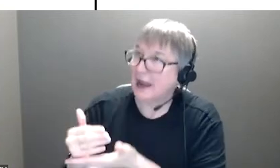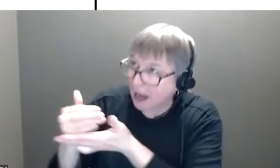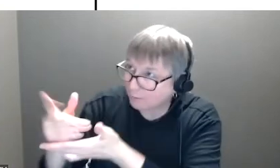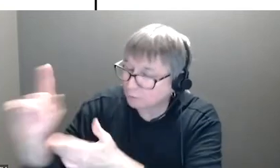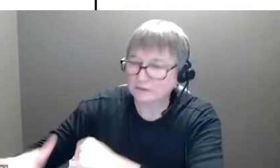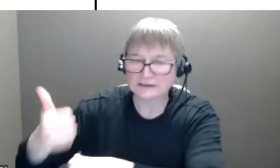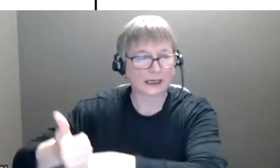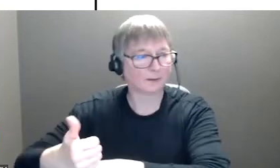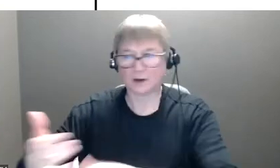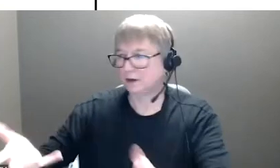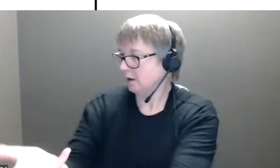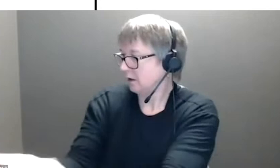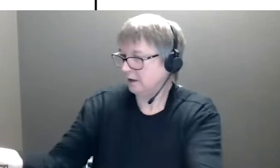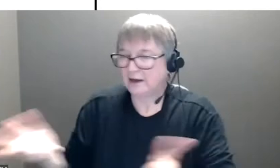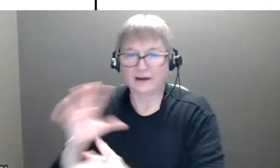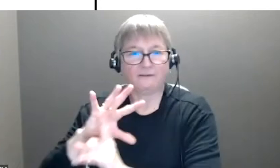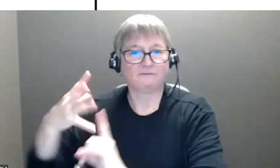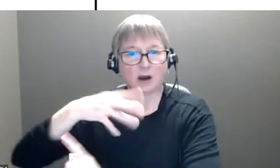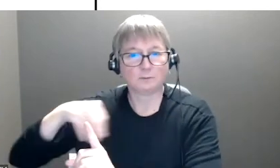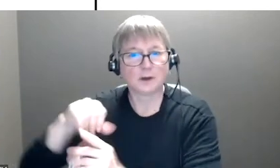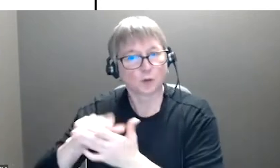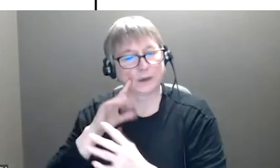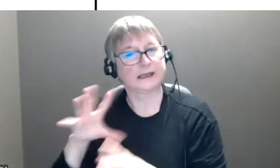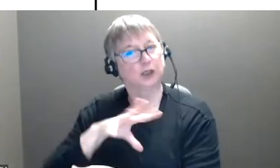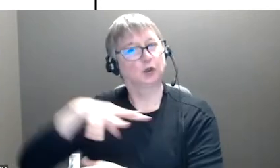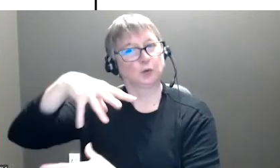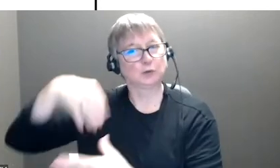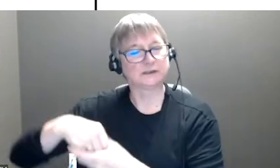range from providing employer awareness through changing perceptions and dispelling myths,